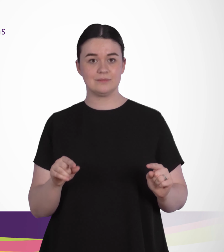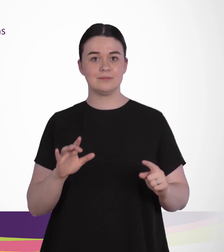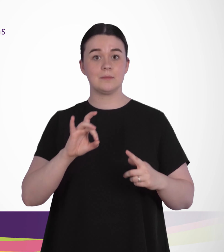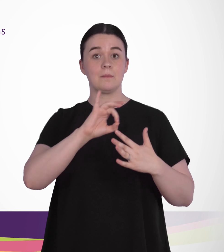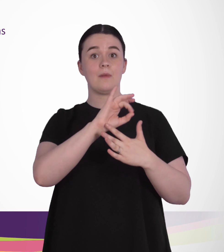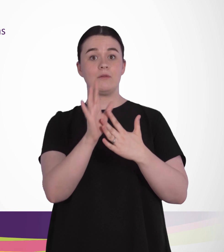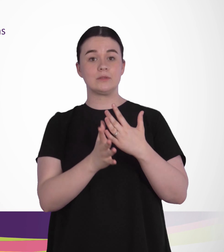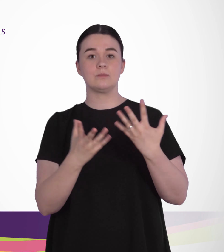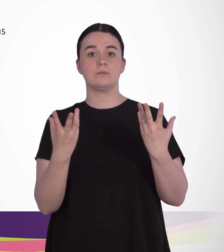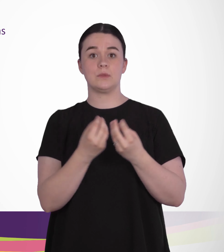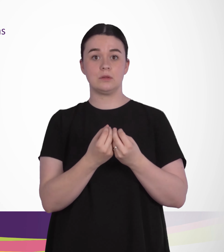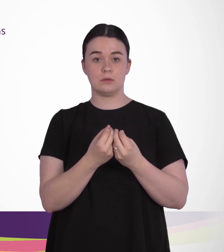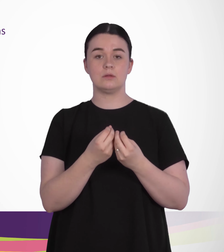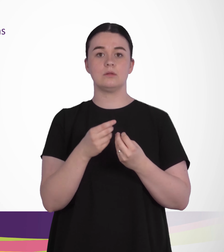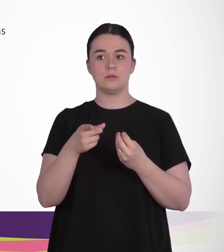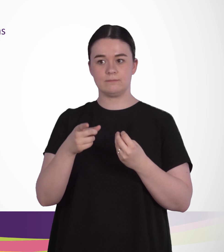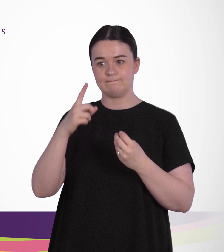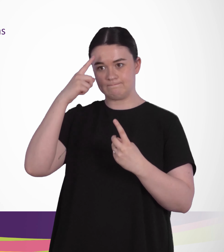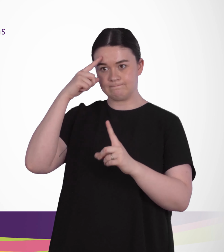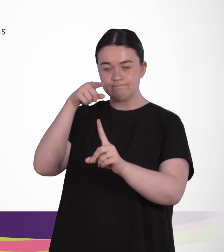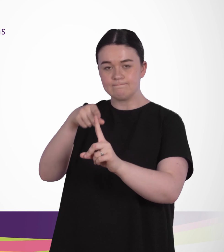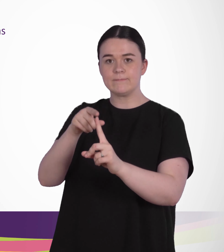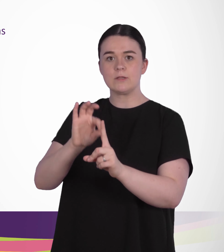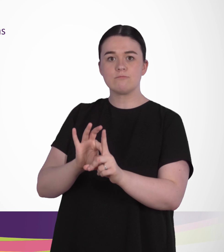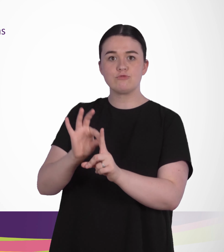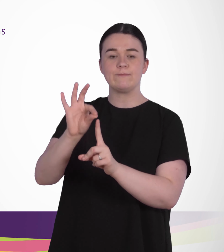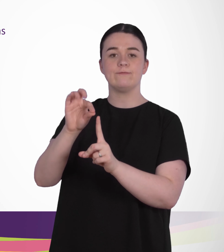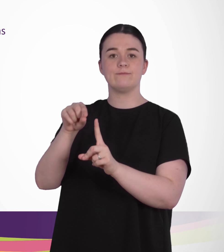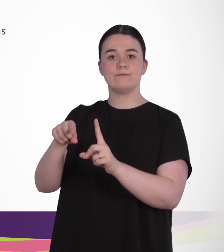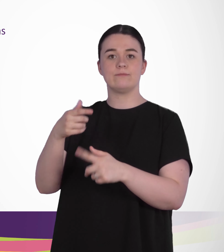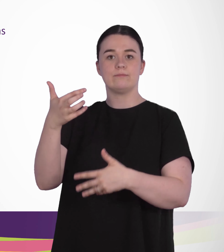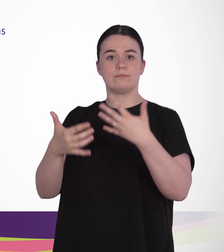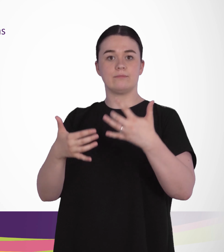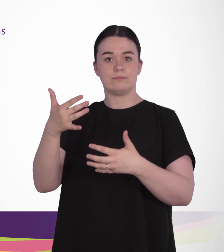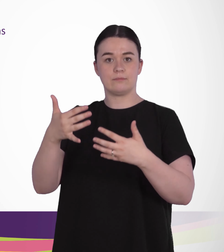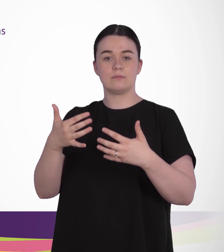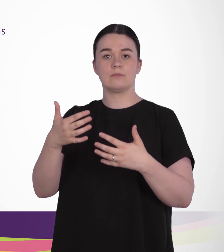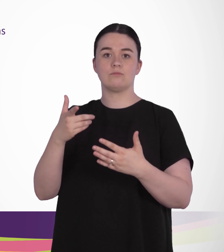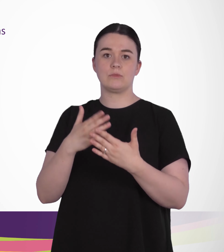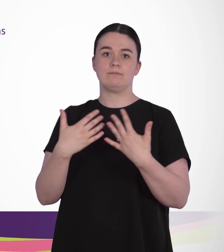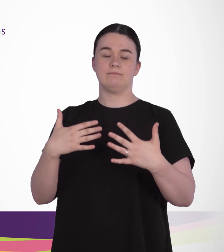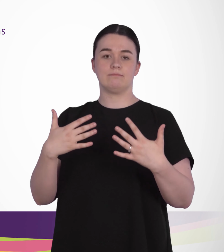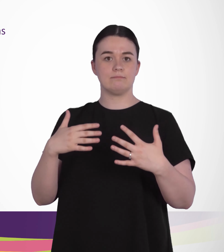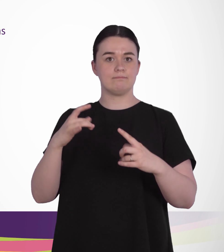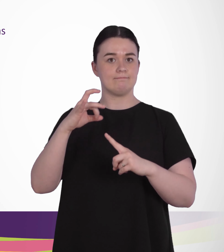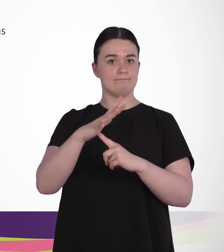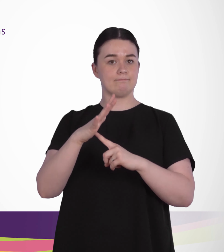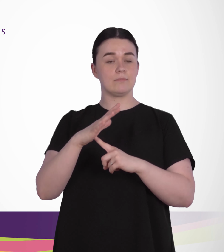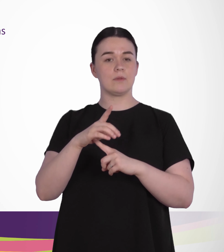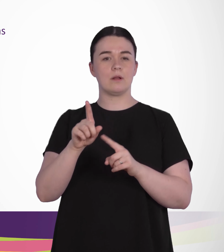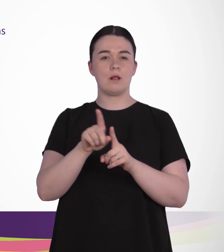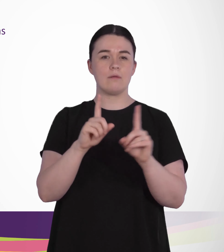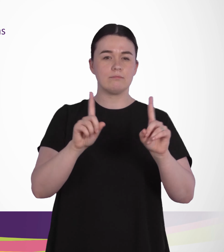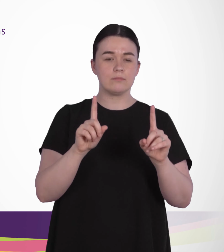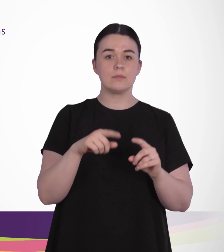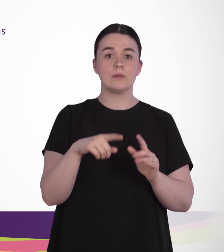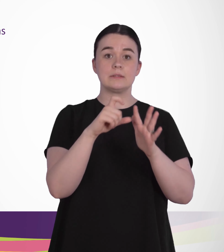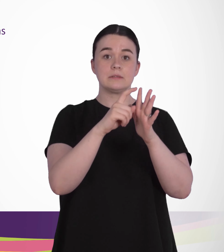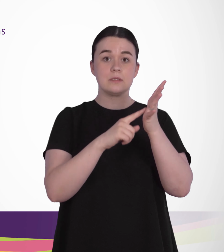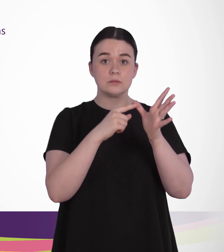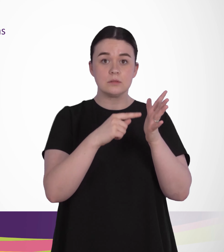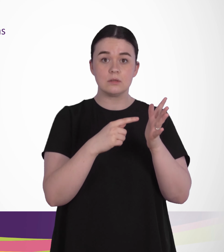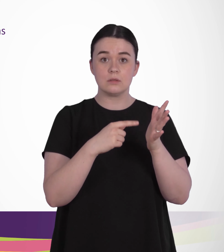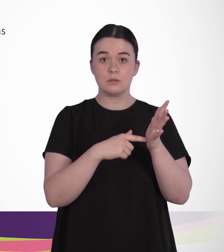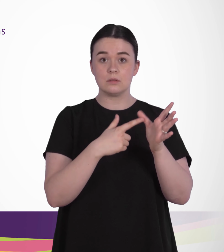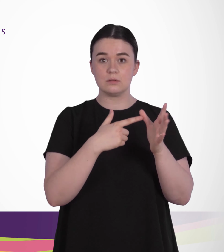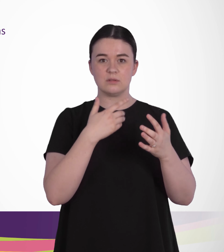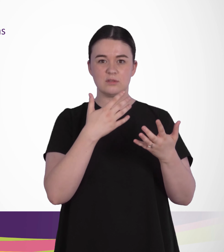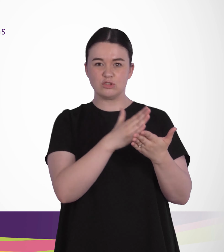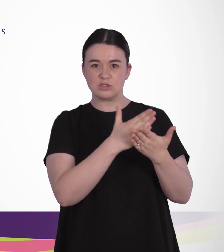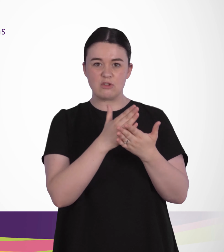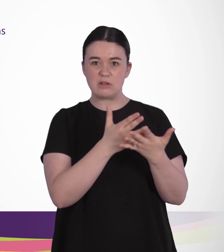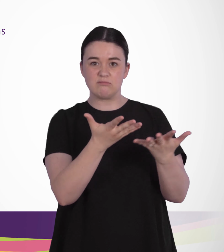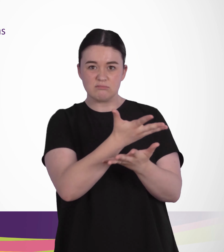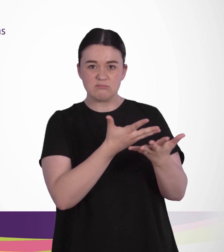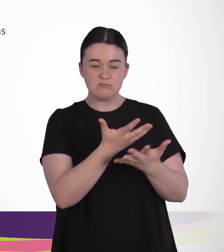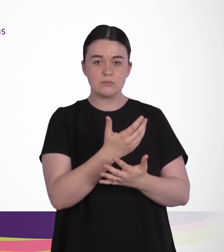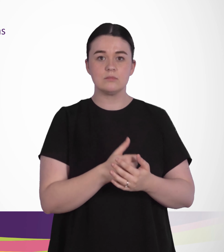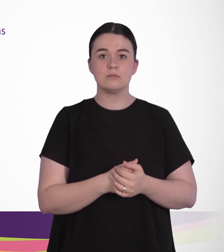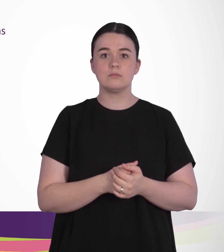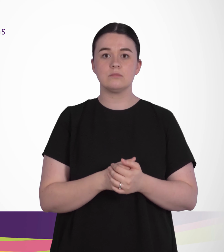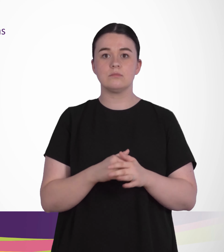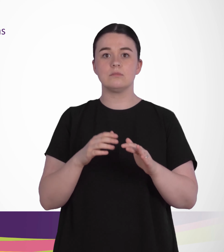Priorities to improve data included enhancing data sharing,